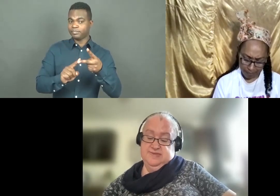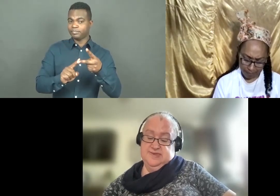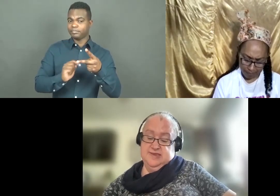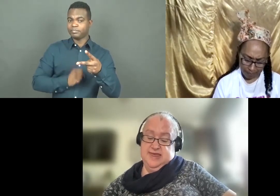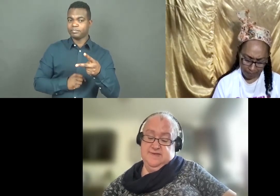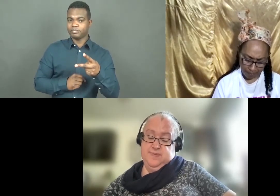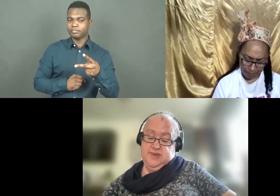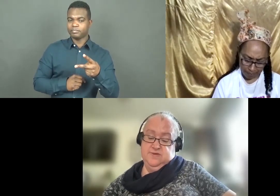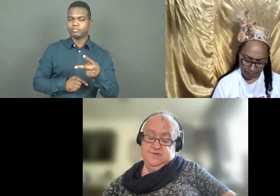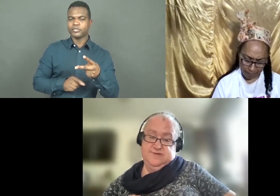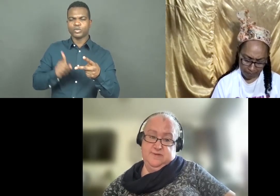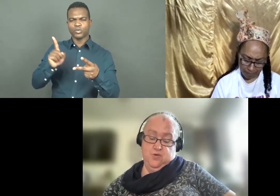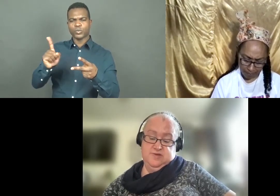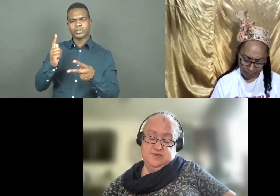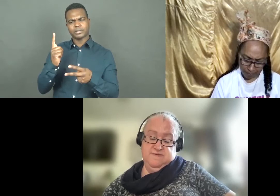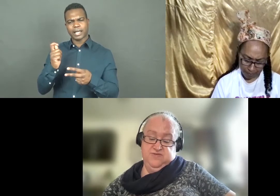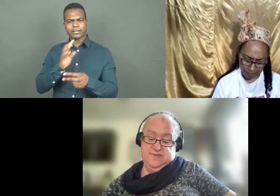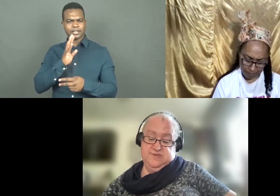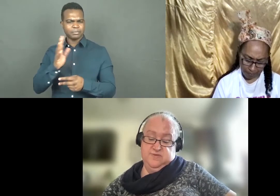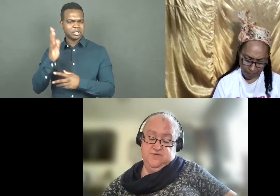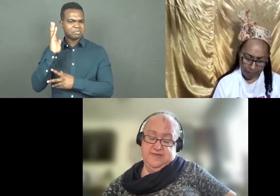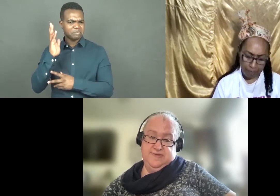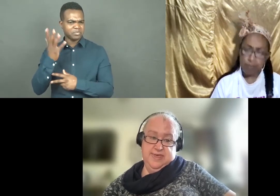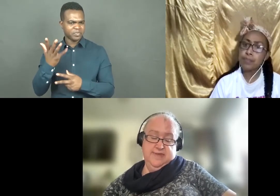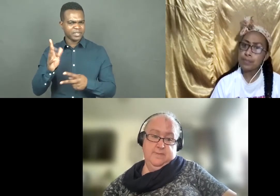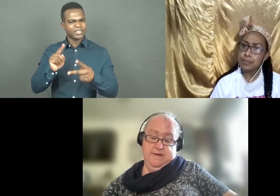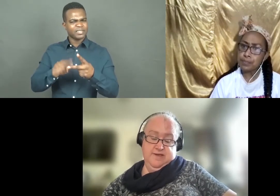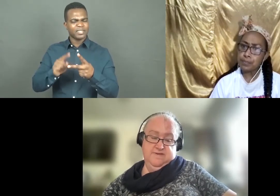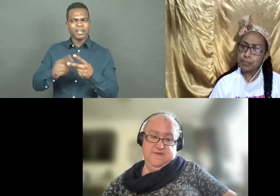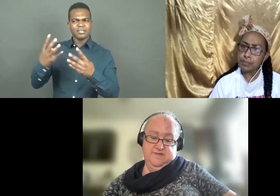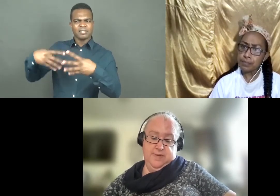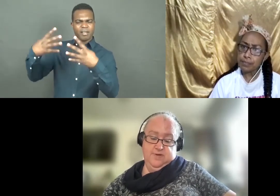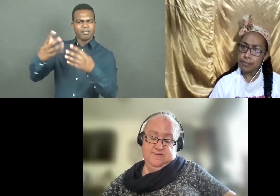this data has been used to support interventions, to address the barriers faced by persons